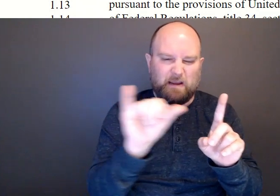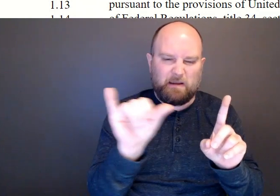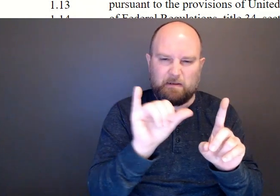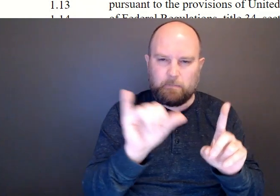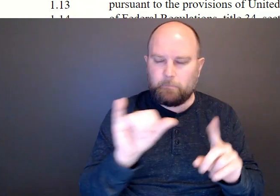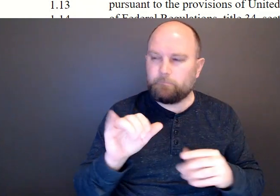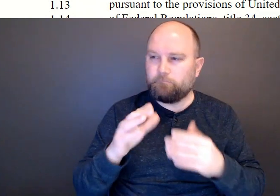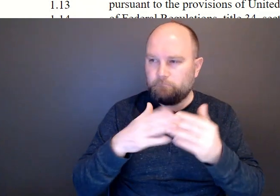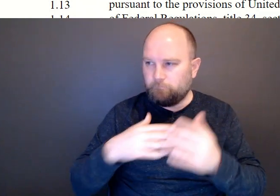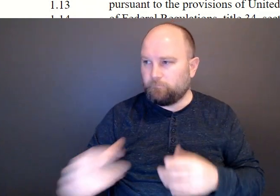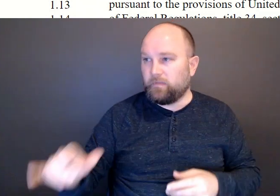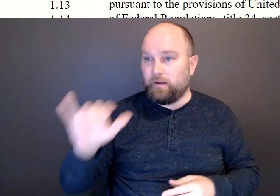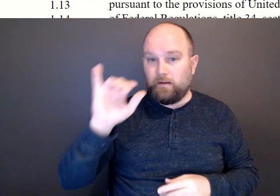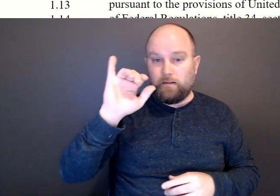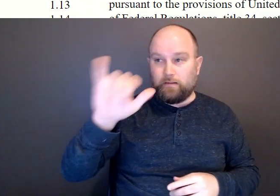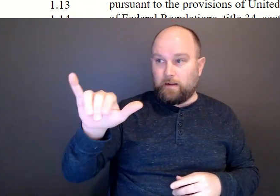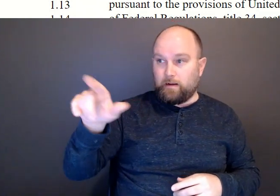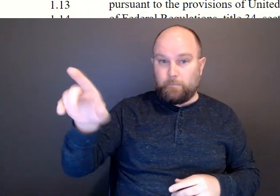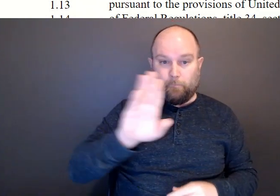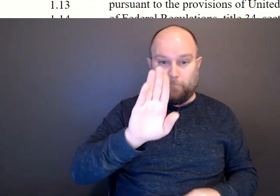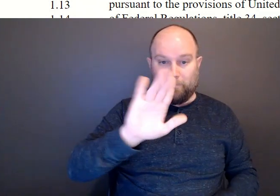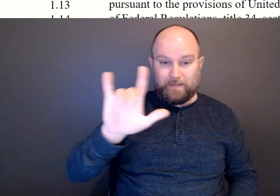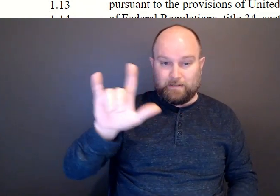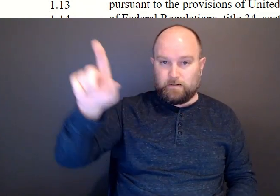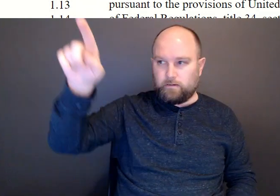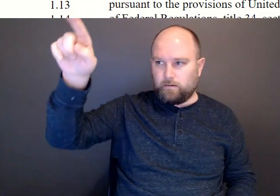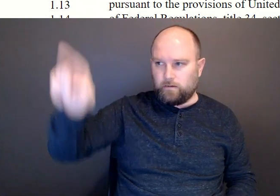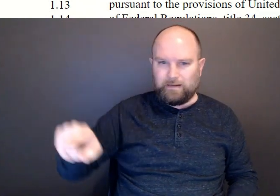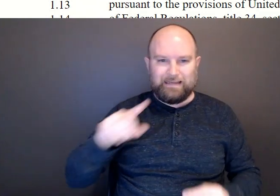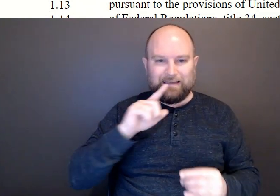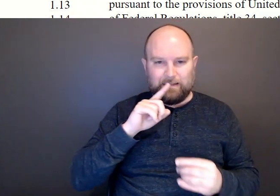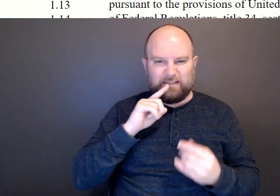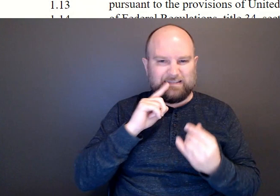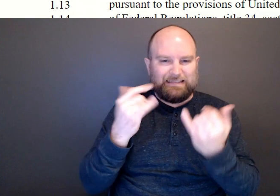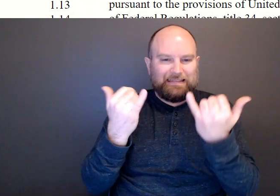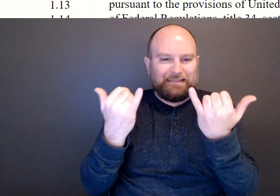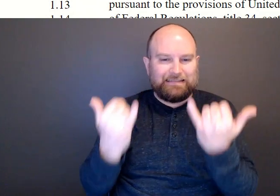house file 133 incentive file 60 again our companion bill